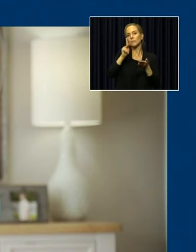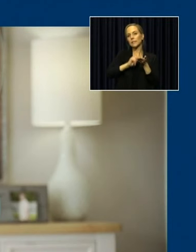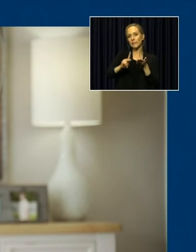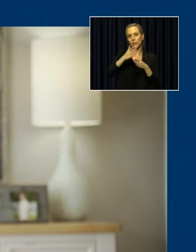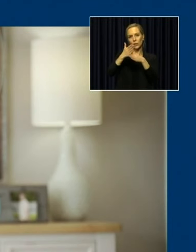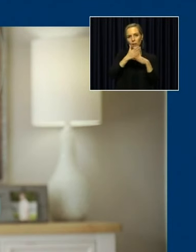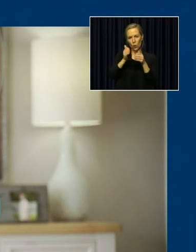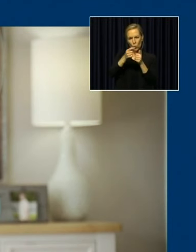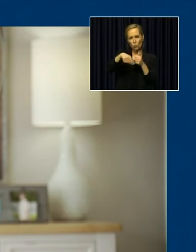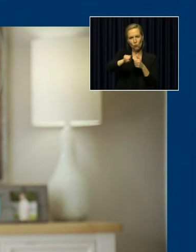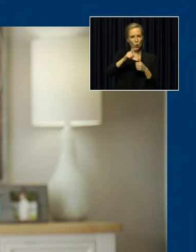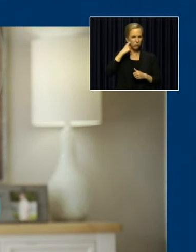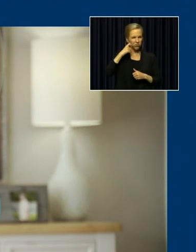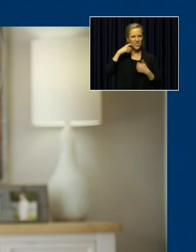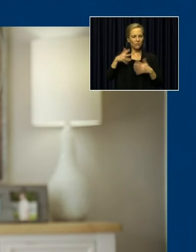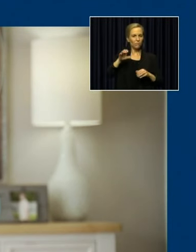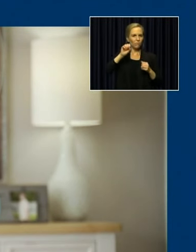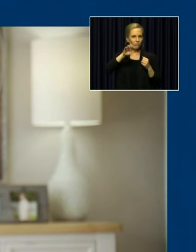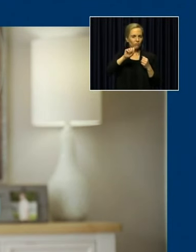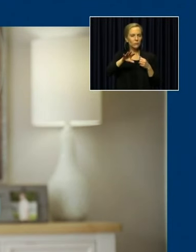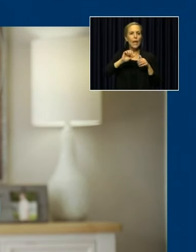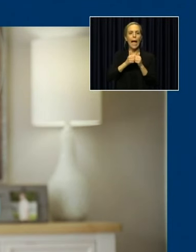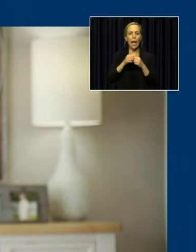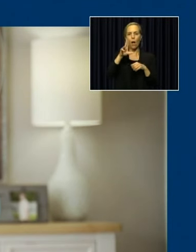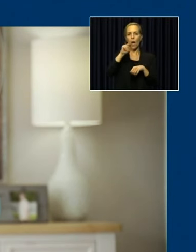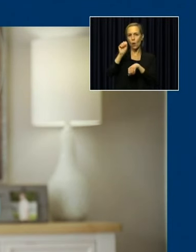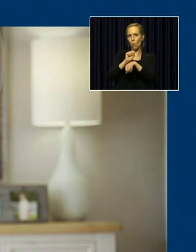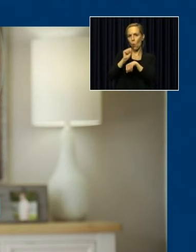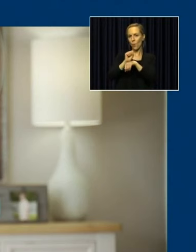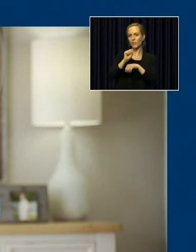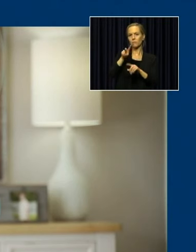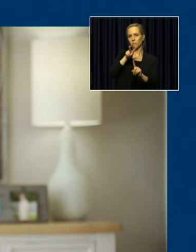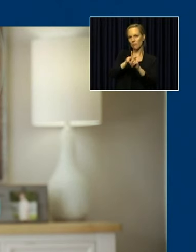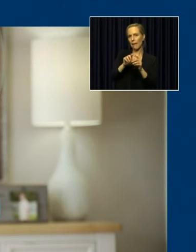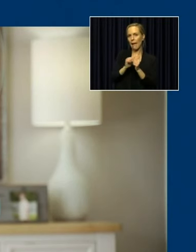KENTUCKY ANSWERED HAVE SIGNED ON TO HELP US AND SOON I WILL GET TO TELL YOU WHO THE CO-CHAIRS